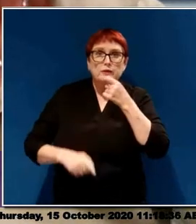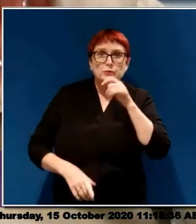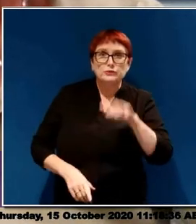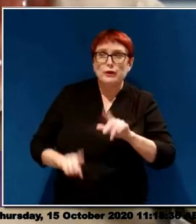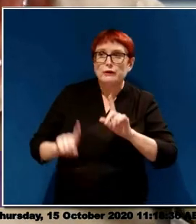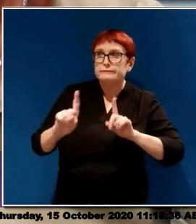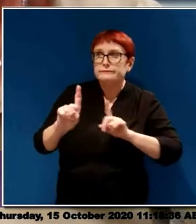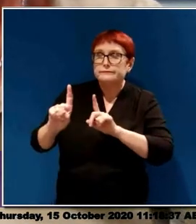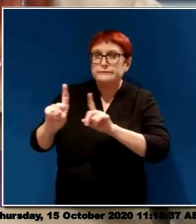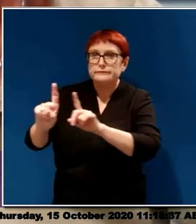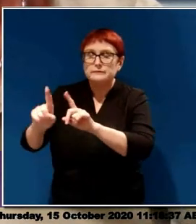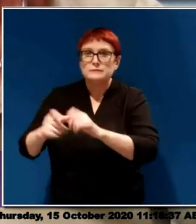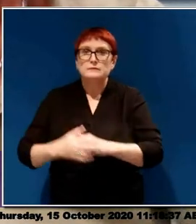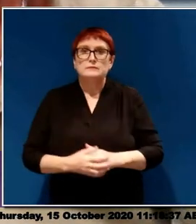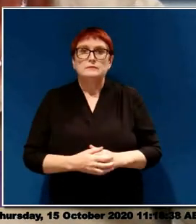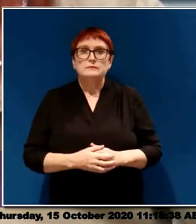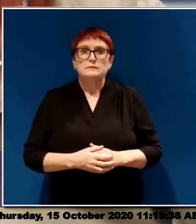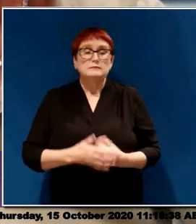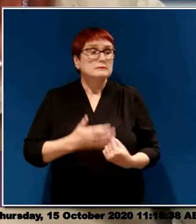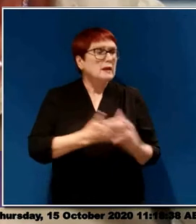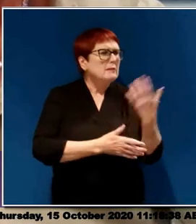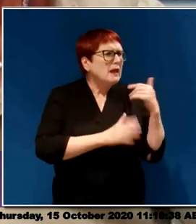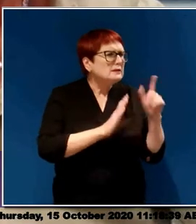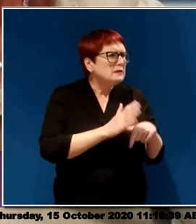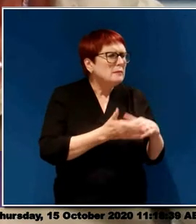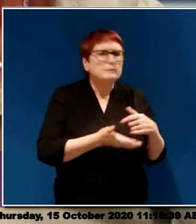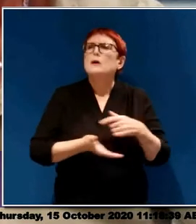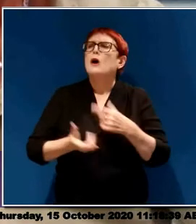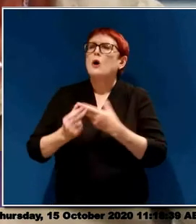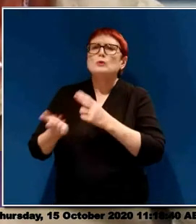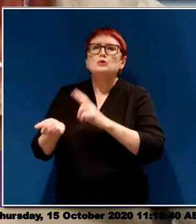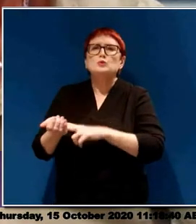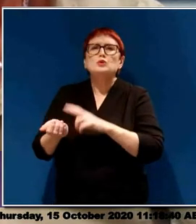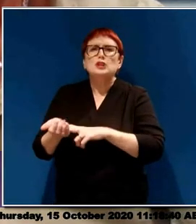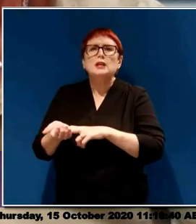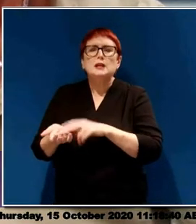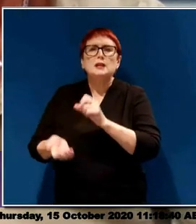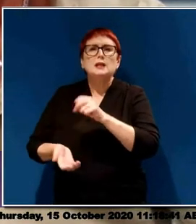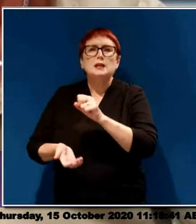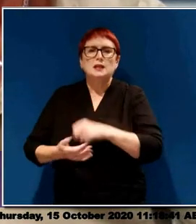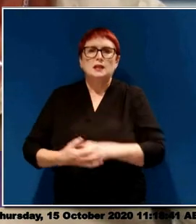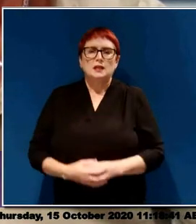Yeah. Yeah, where I couldn't see - my sister-in-law was there,